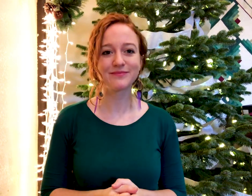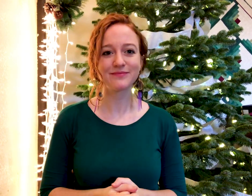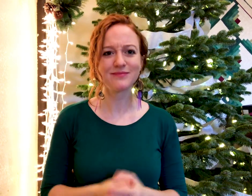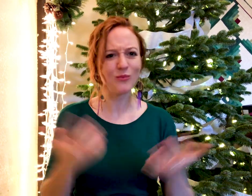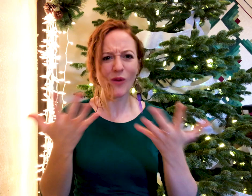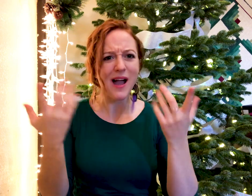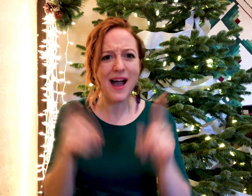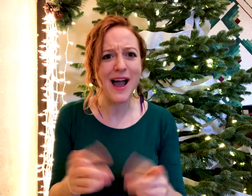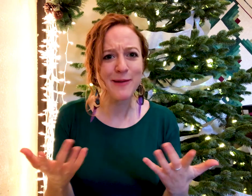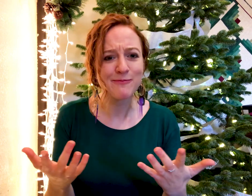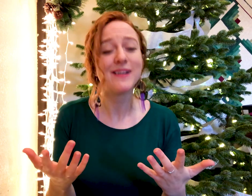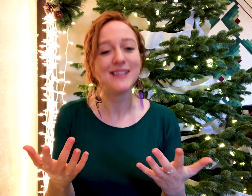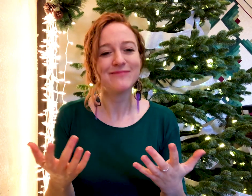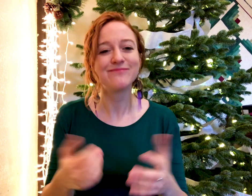What happened?